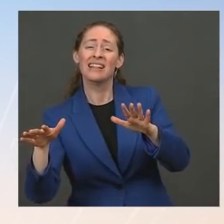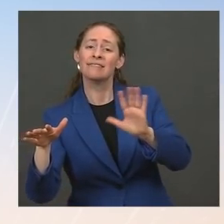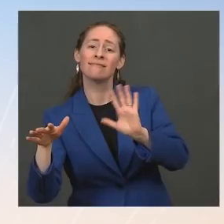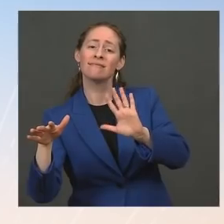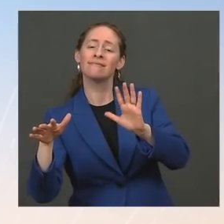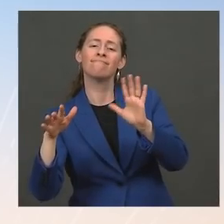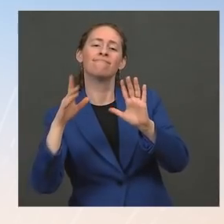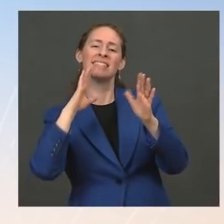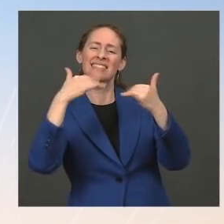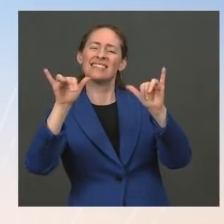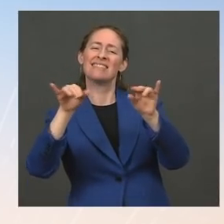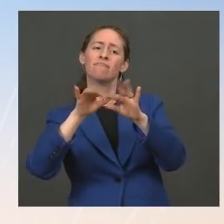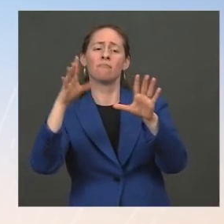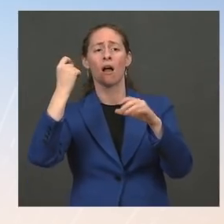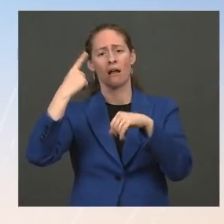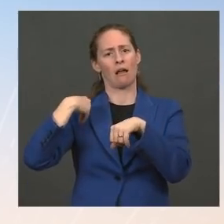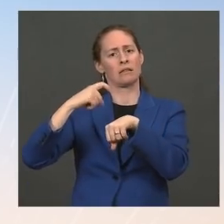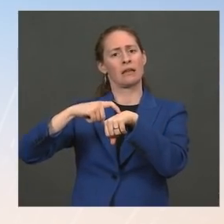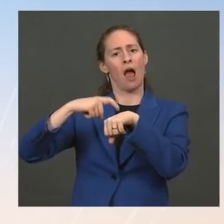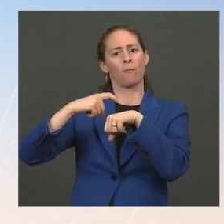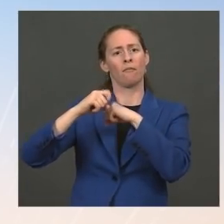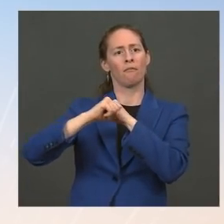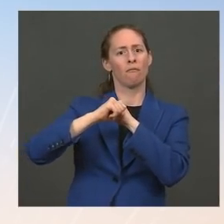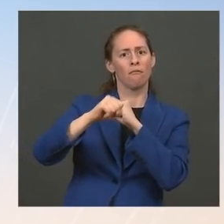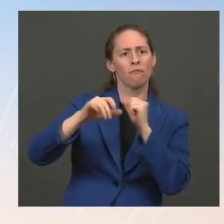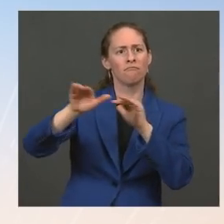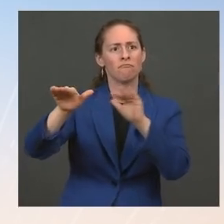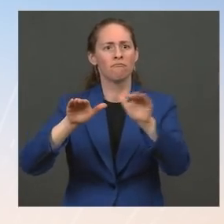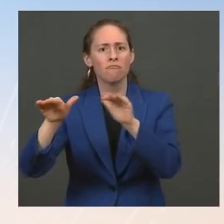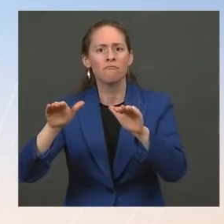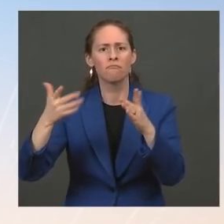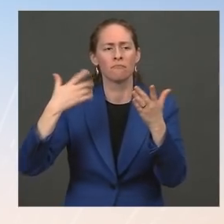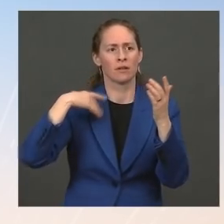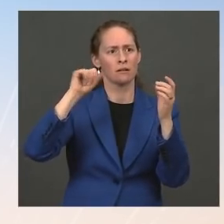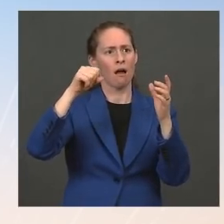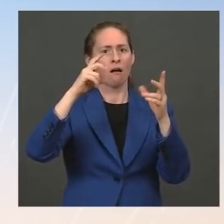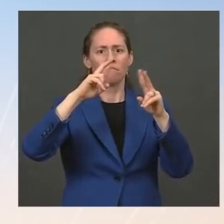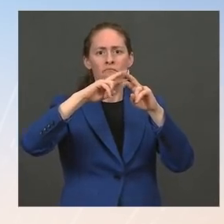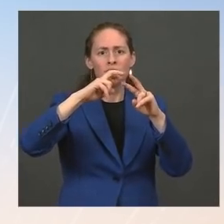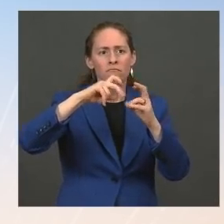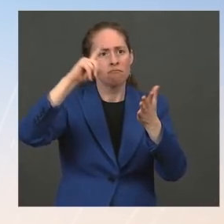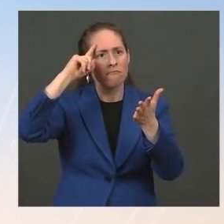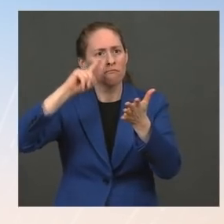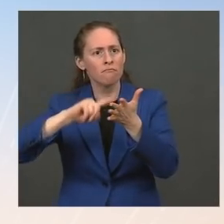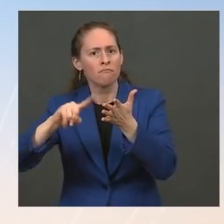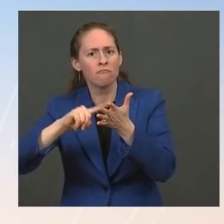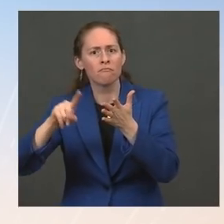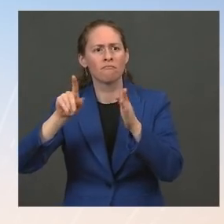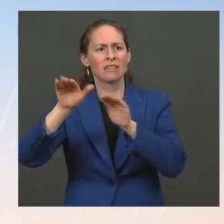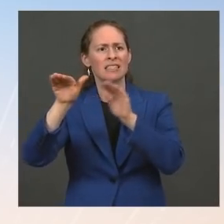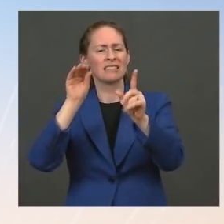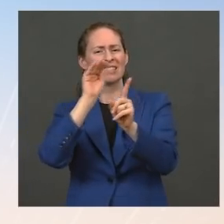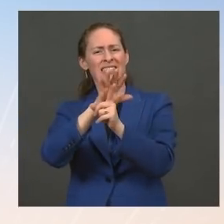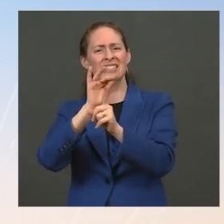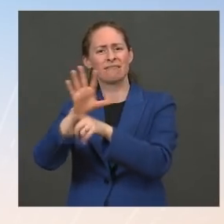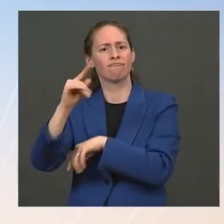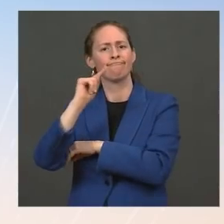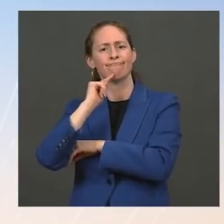to get more people vaccinated and get more people boosted. And he's always going to err on the side of protecting the American people. I would note that the difference